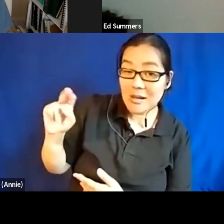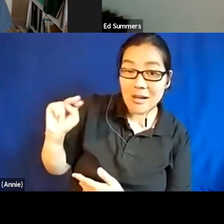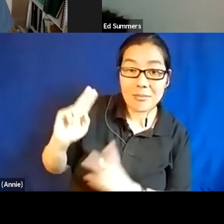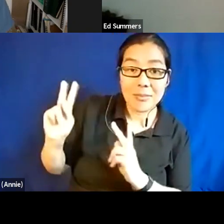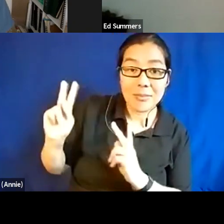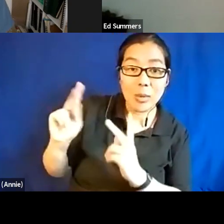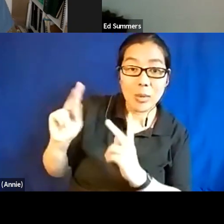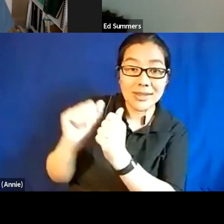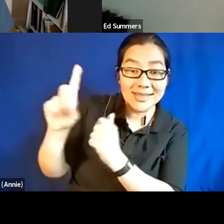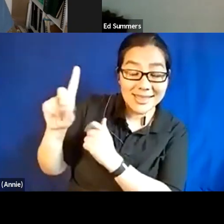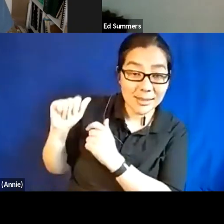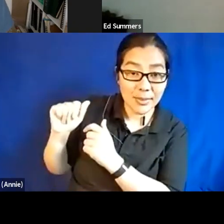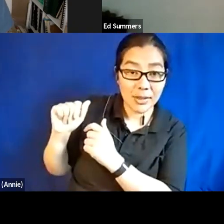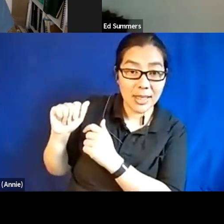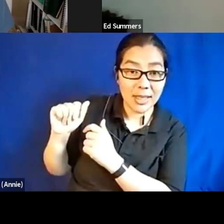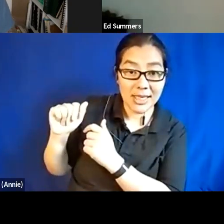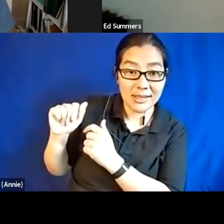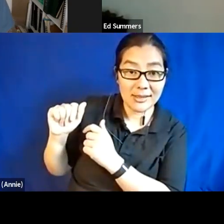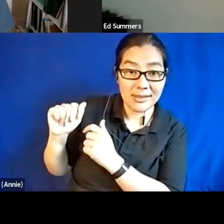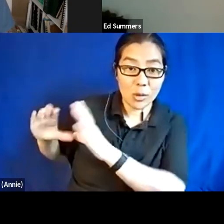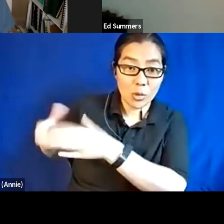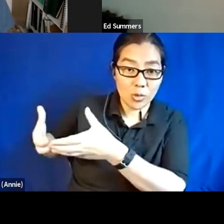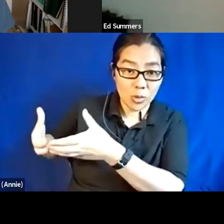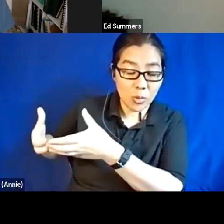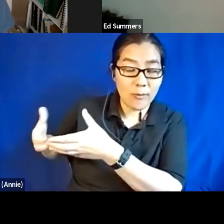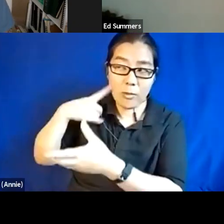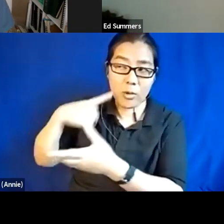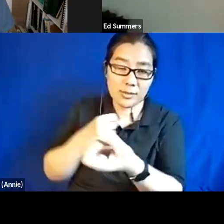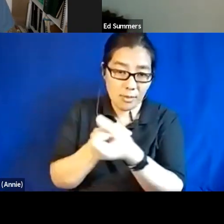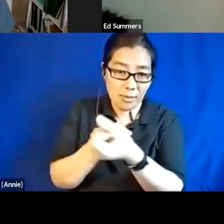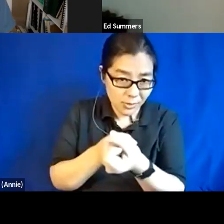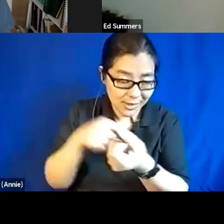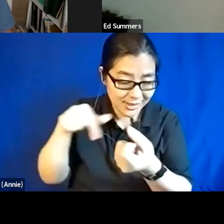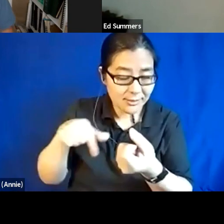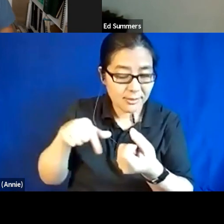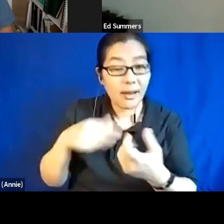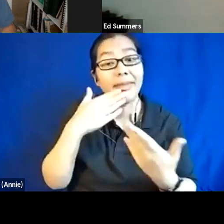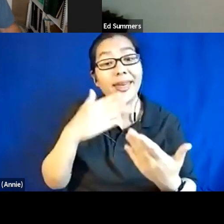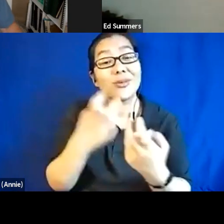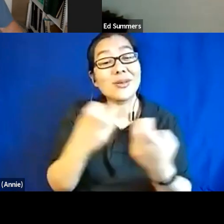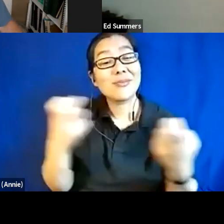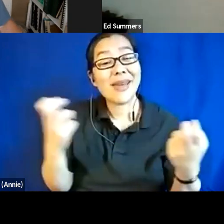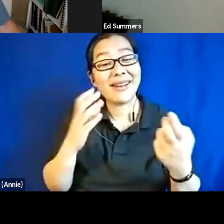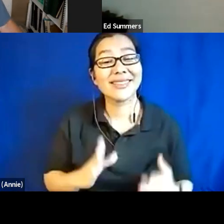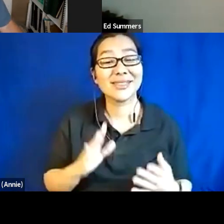affinity group for sponsoring. And thank you to the panelists. And of course,